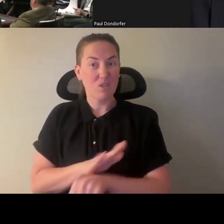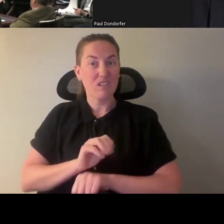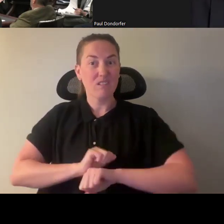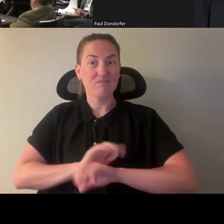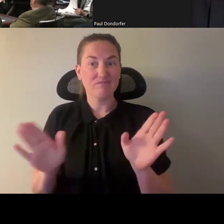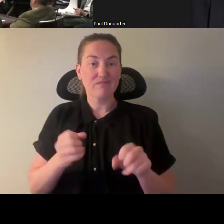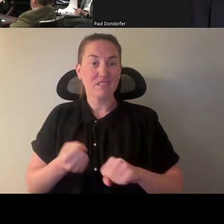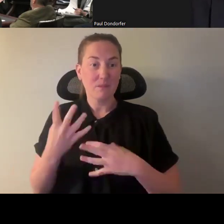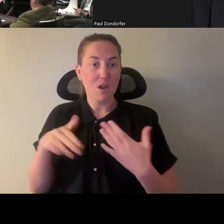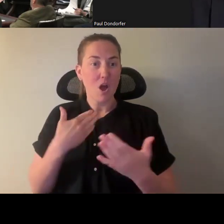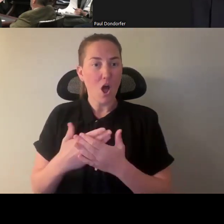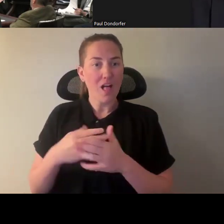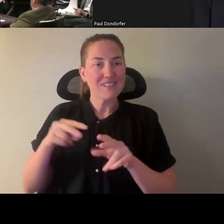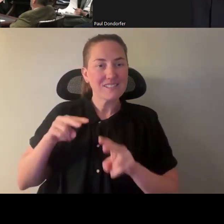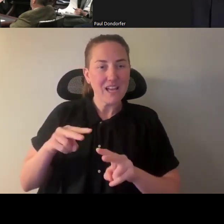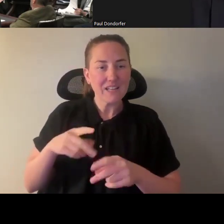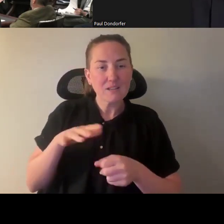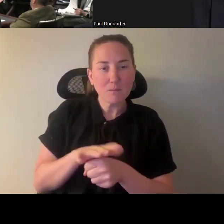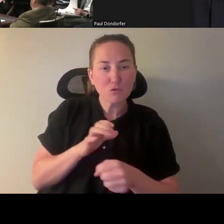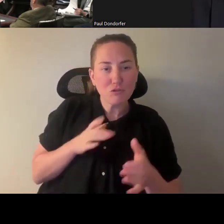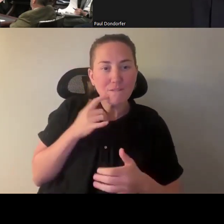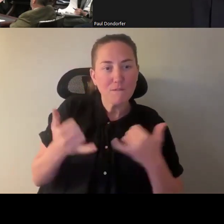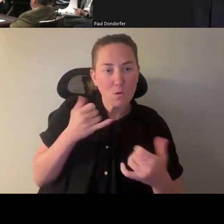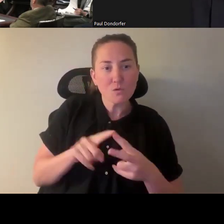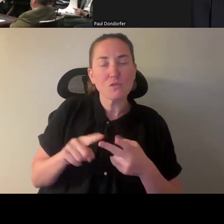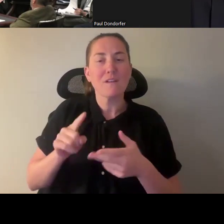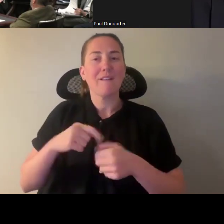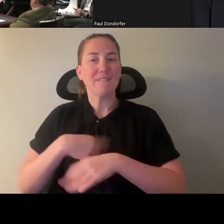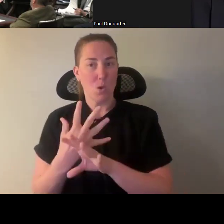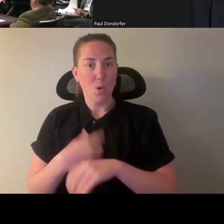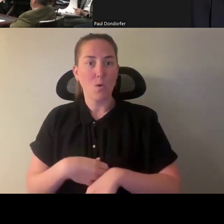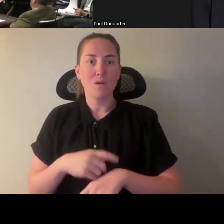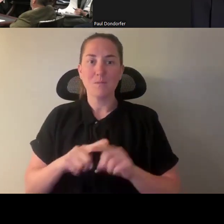phone calls and video calls So MCJ which is the M County Jail is no longer permitted to receive